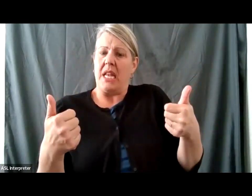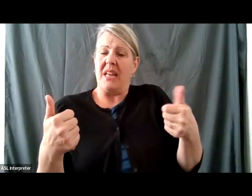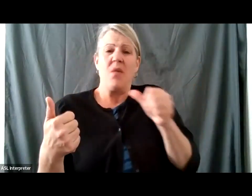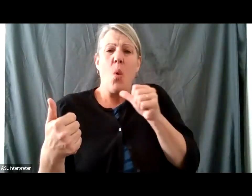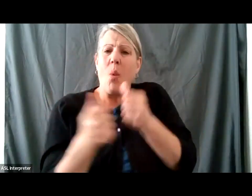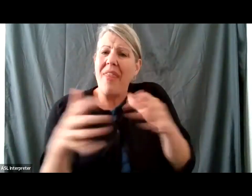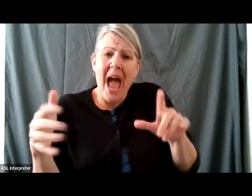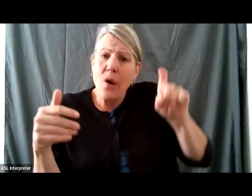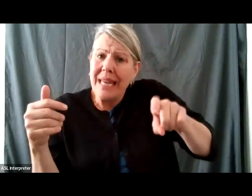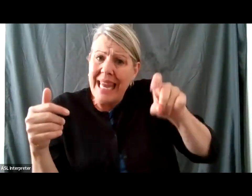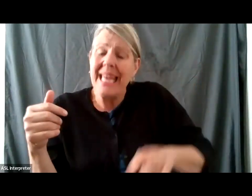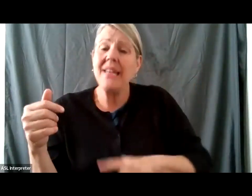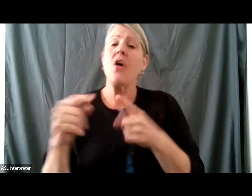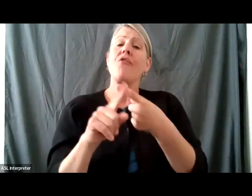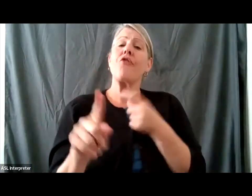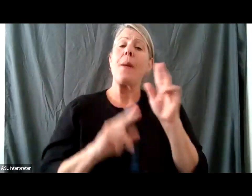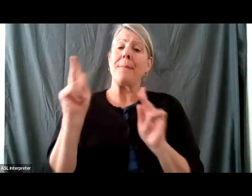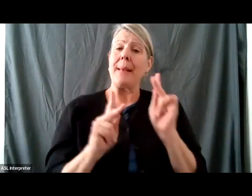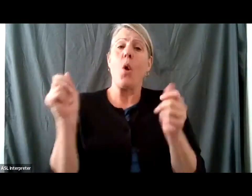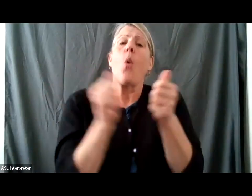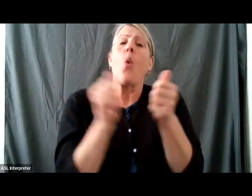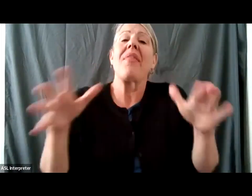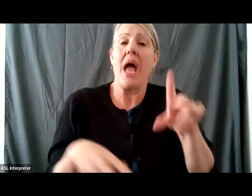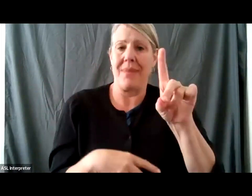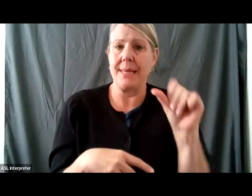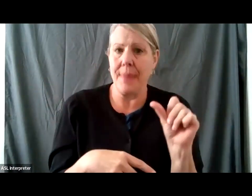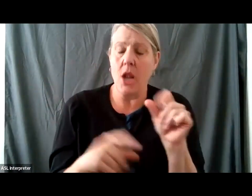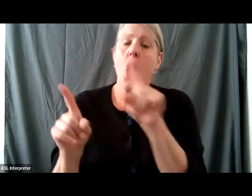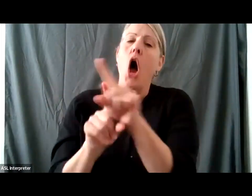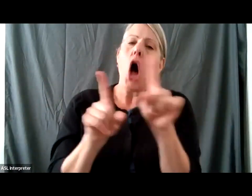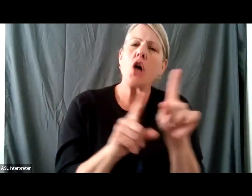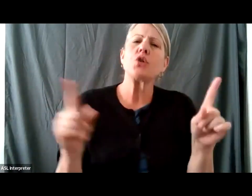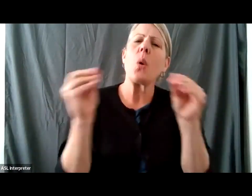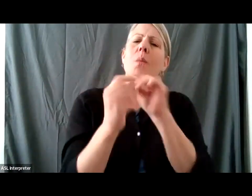And it goes into more detail about what may constitute a segregated setting.